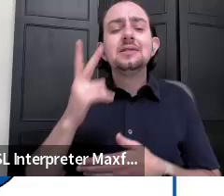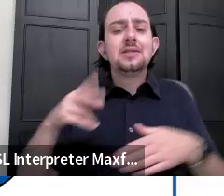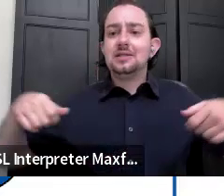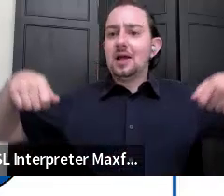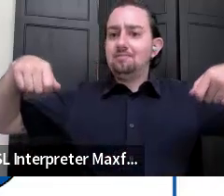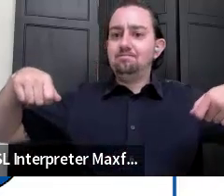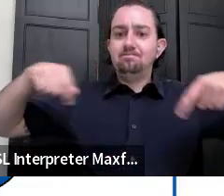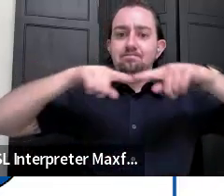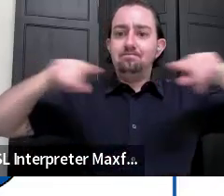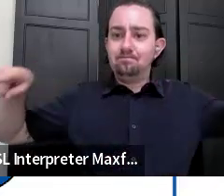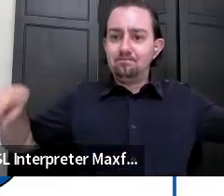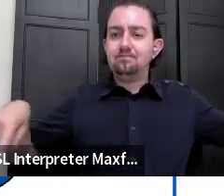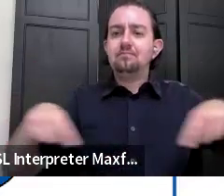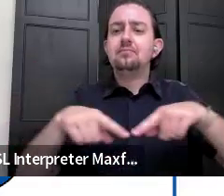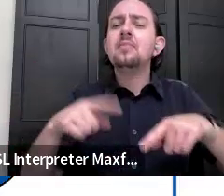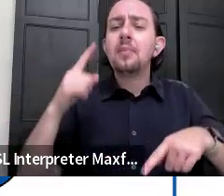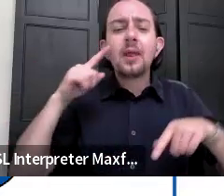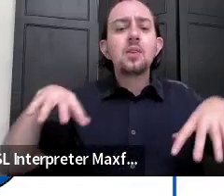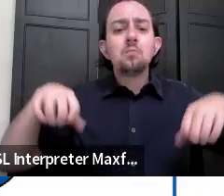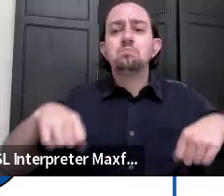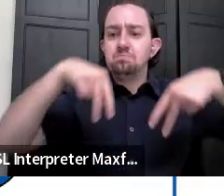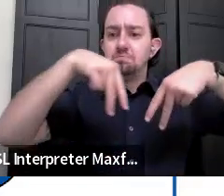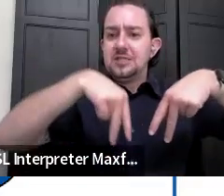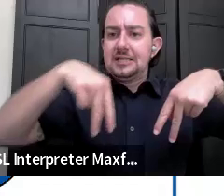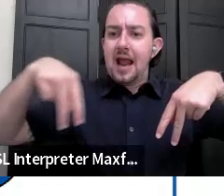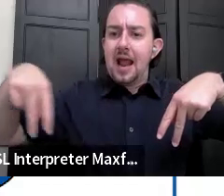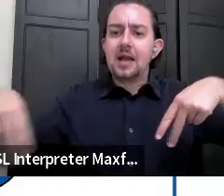sort of political office. I assume maybe in the capital.